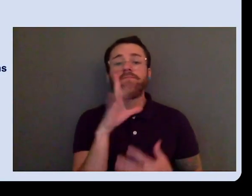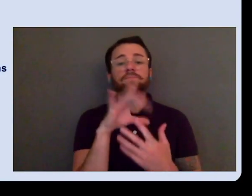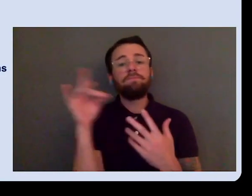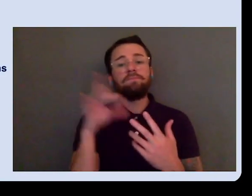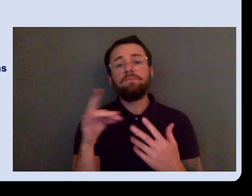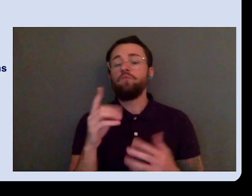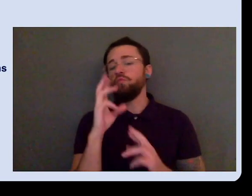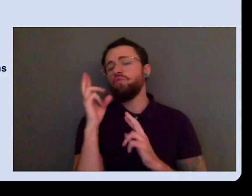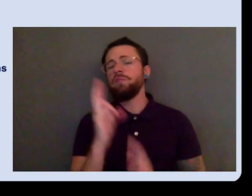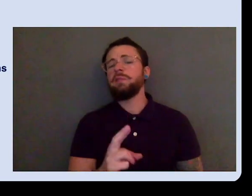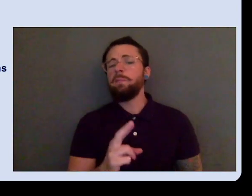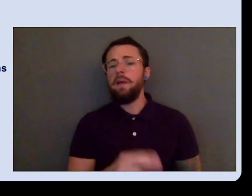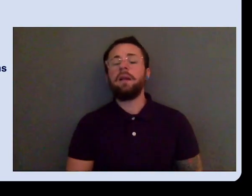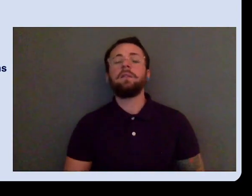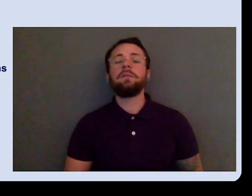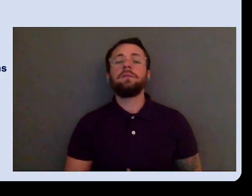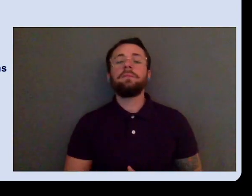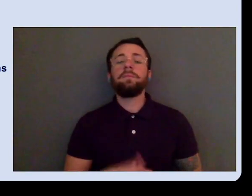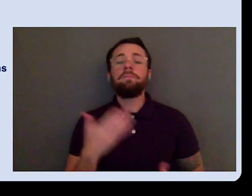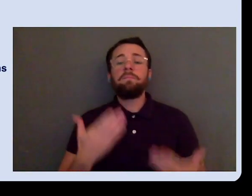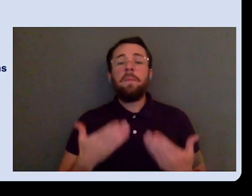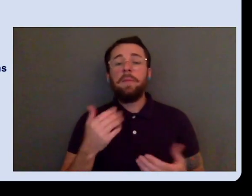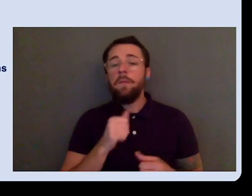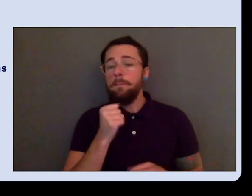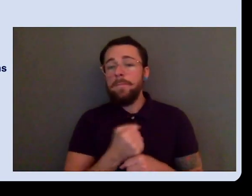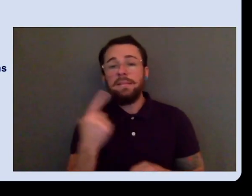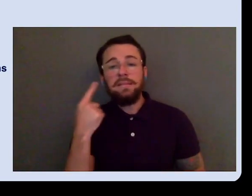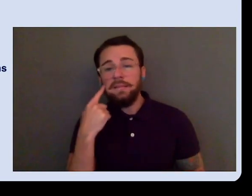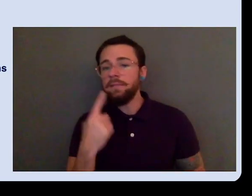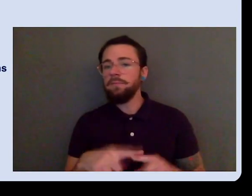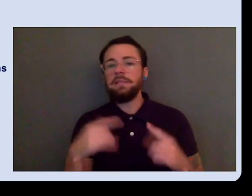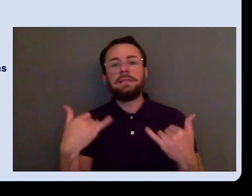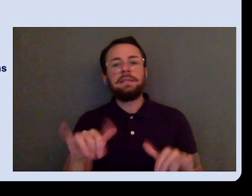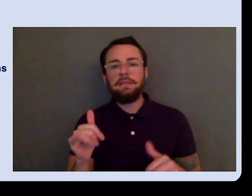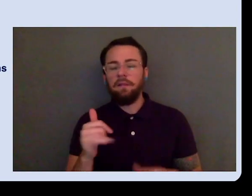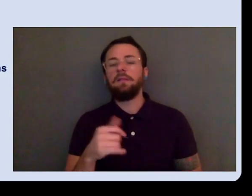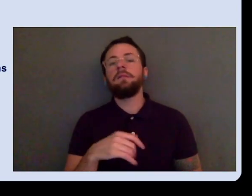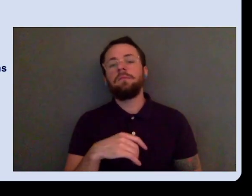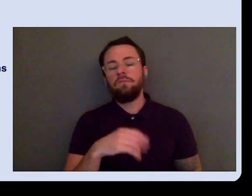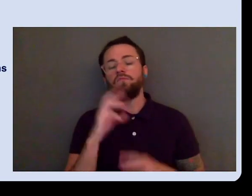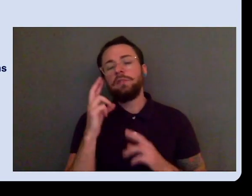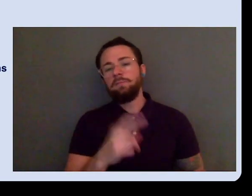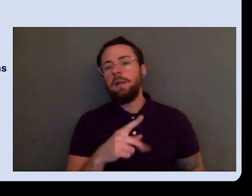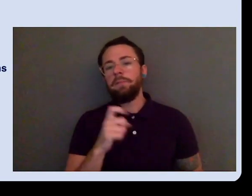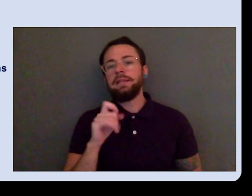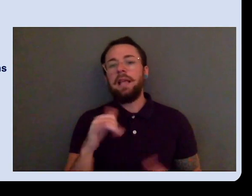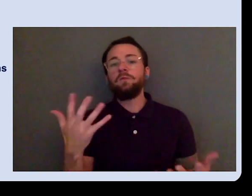Maybe -- giver them the space to do it at school. Respect their preferences.